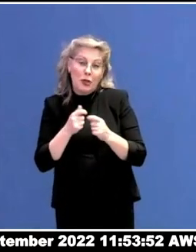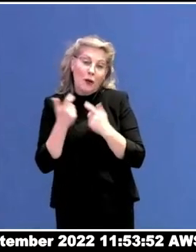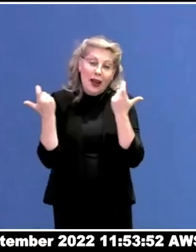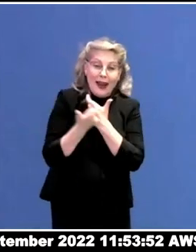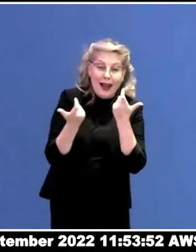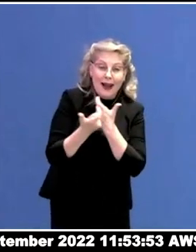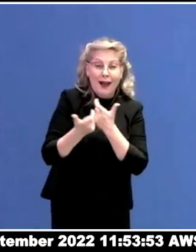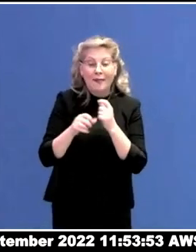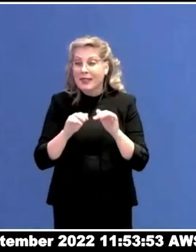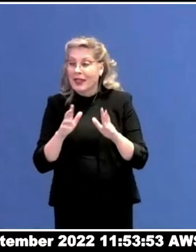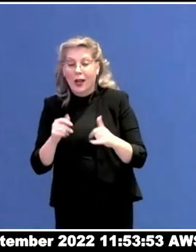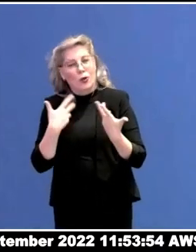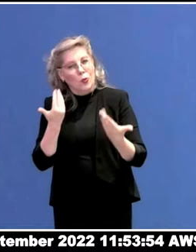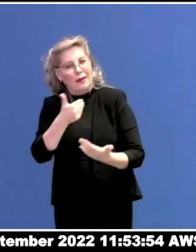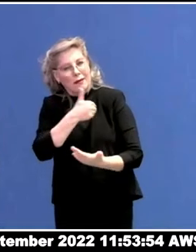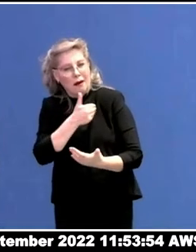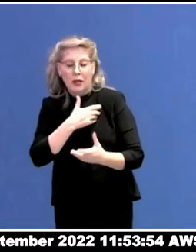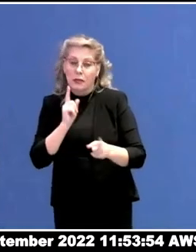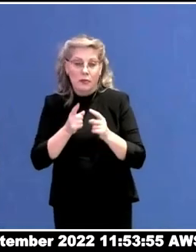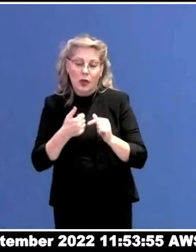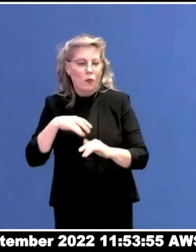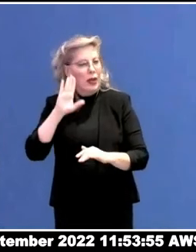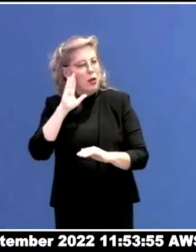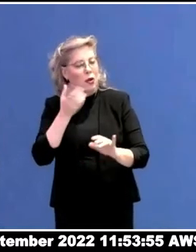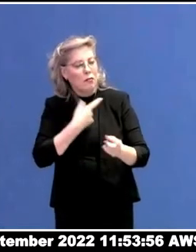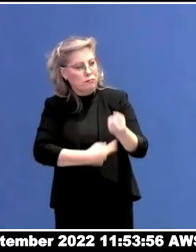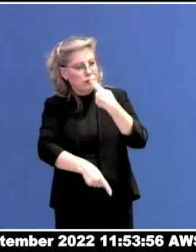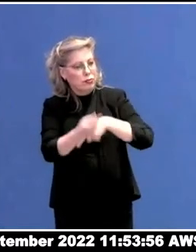girls in there with some tragic circumstances where there was child sexual